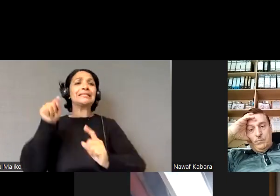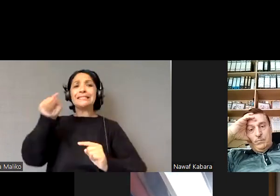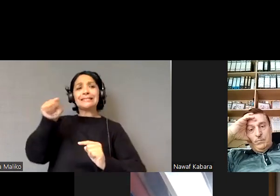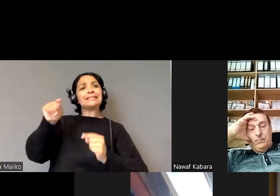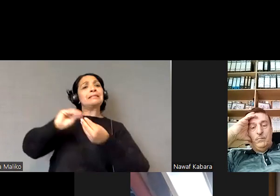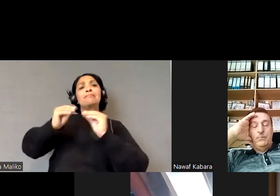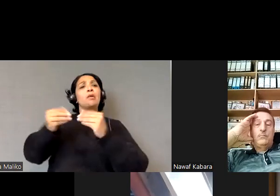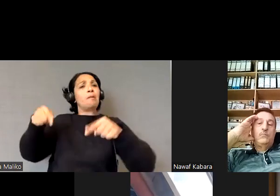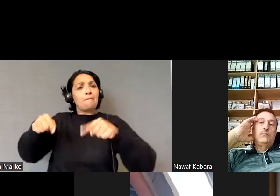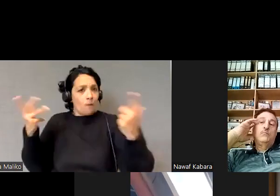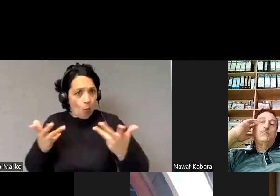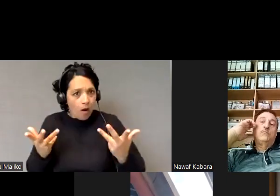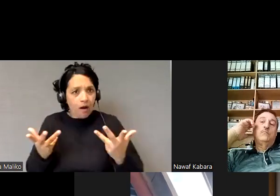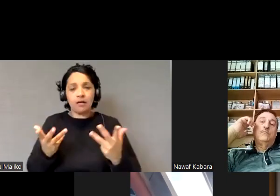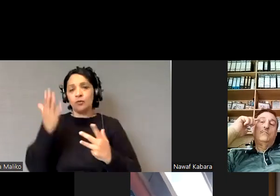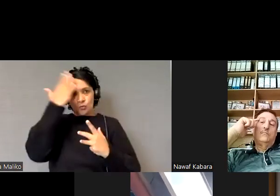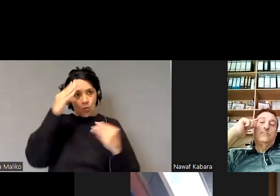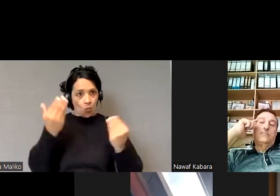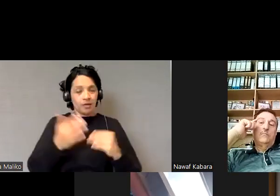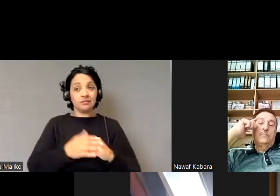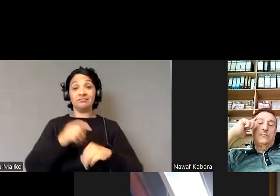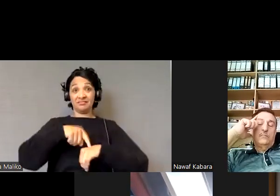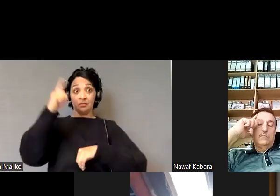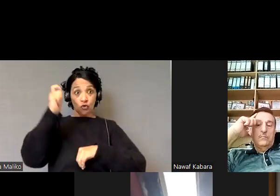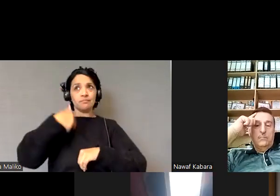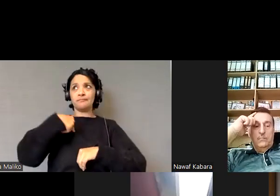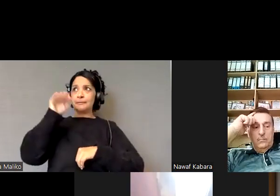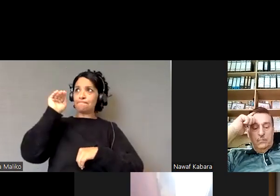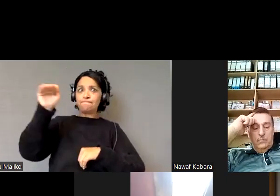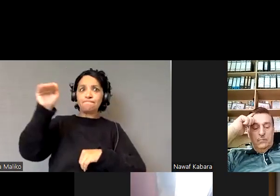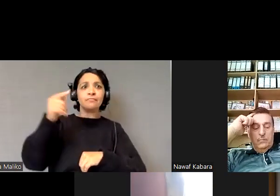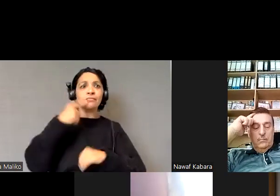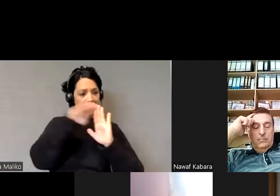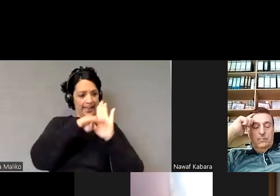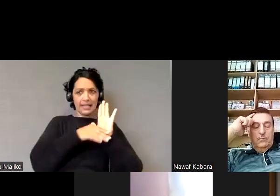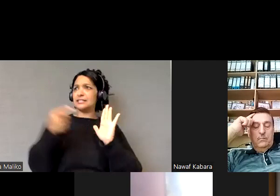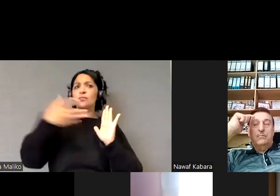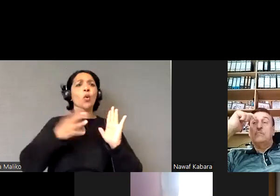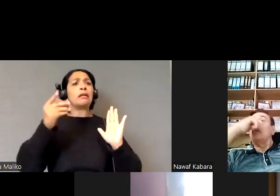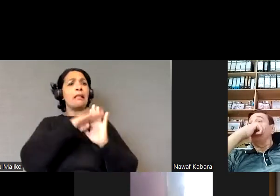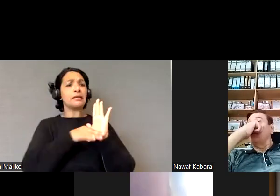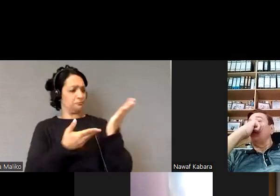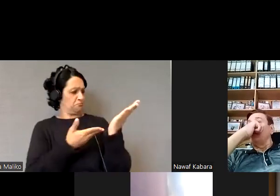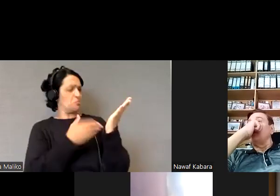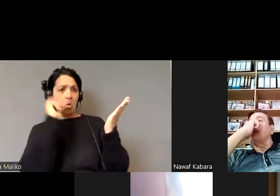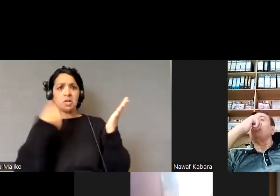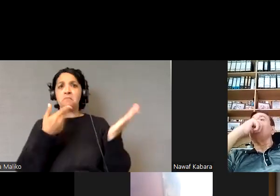At the beginning of the war, I went to ask them for help. They asked for a list. I gave them a list.